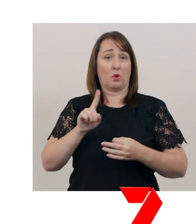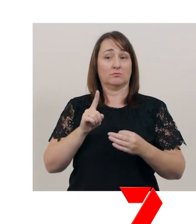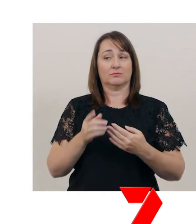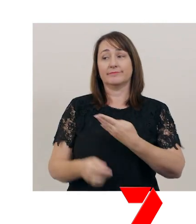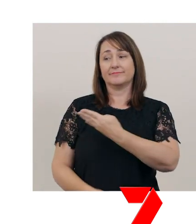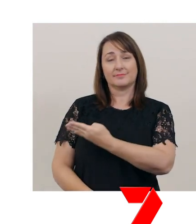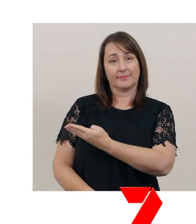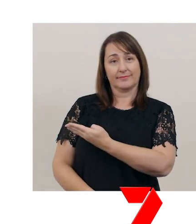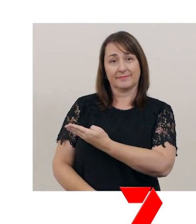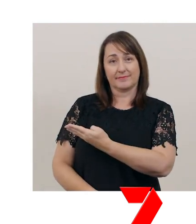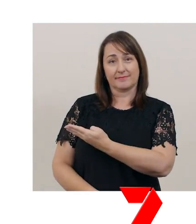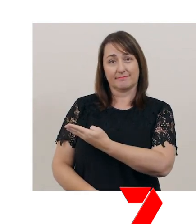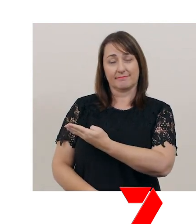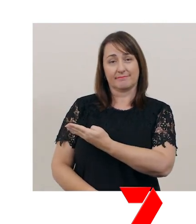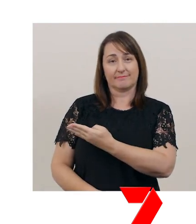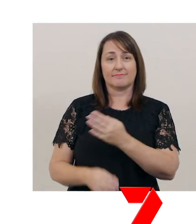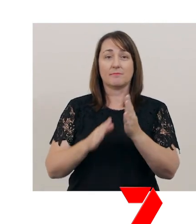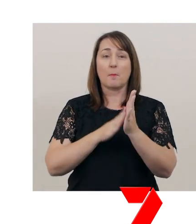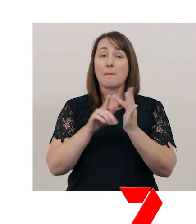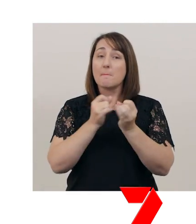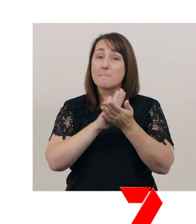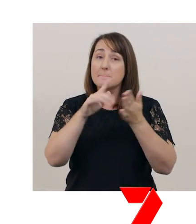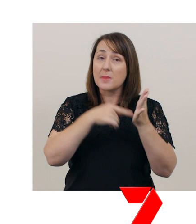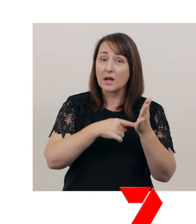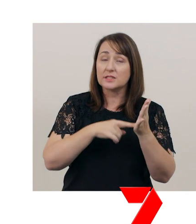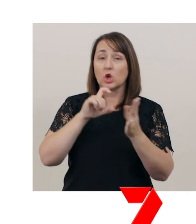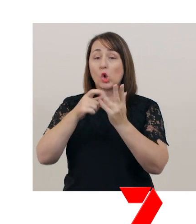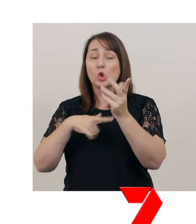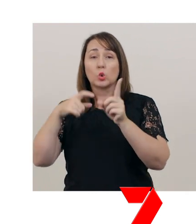I have placed 'might', 'could', 'will', and 'must' on the cline,